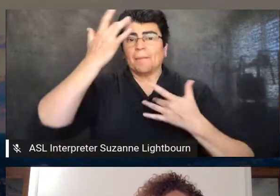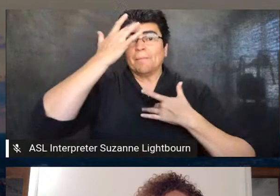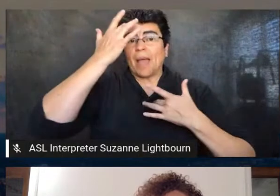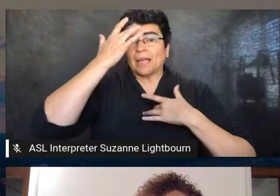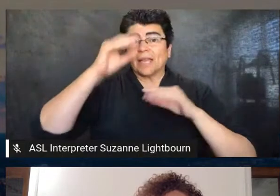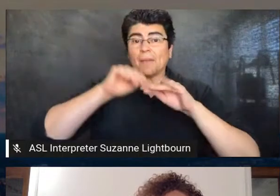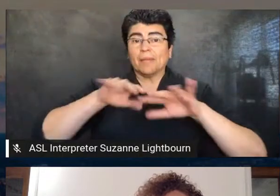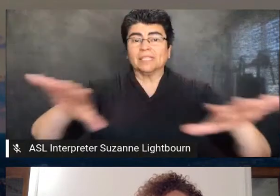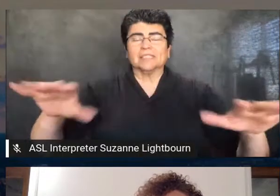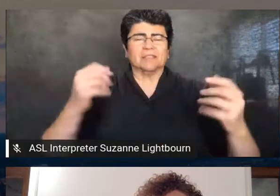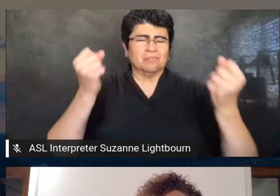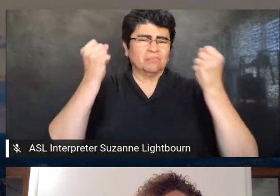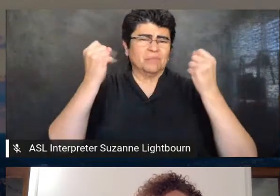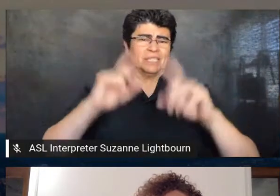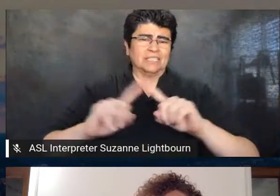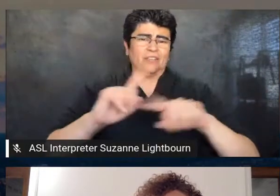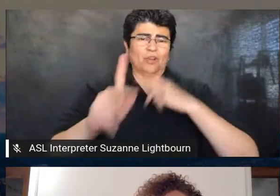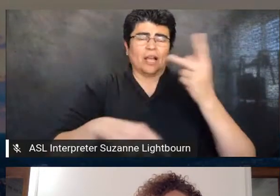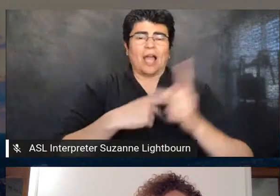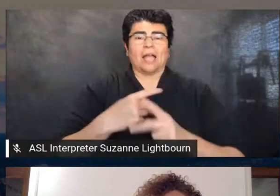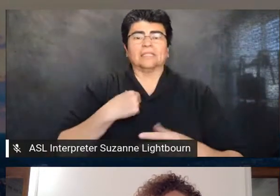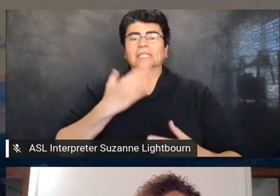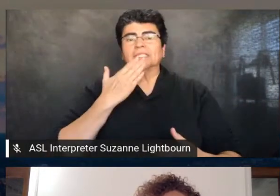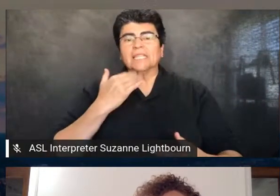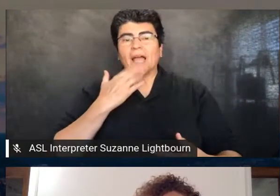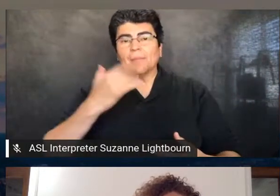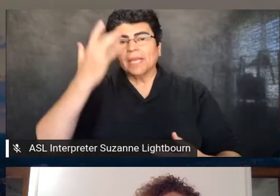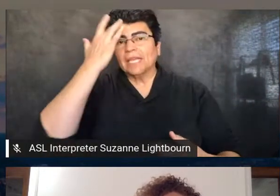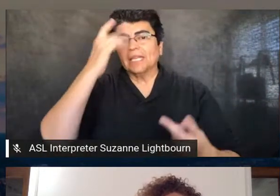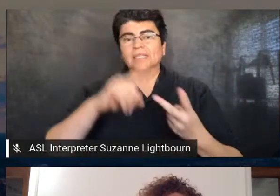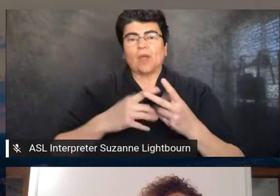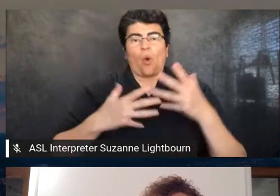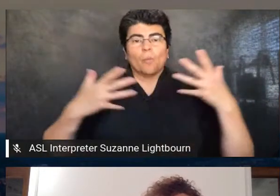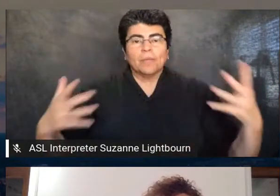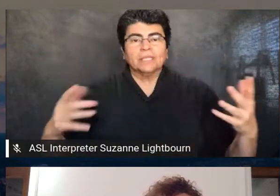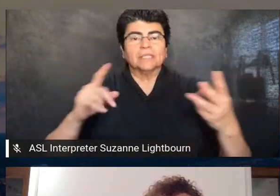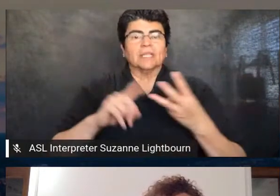diabetes, obesity, cancer, depression, anxiety, Alzheimers,